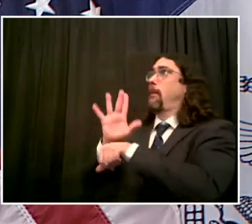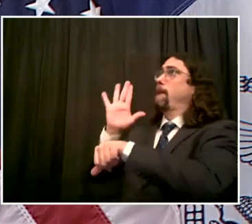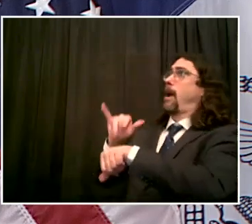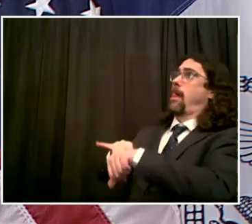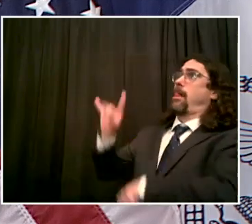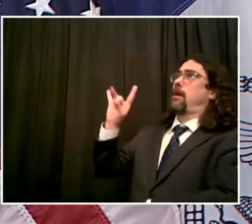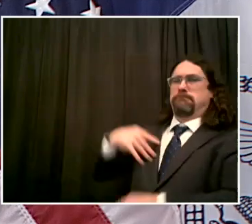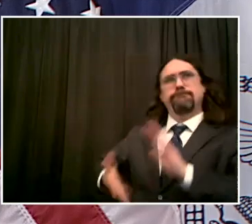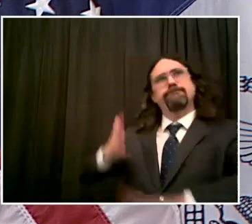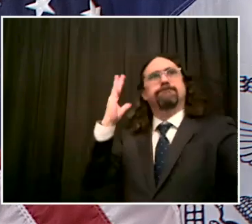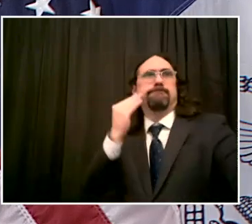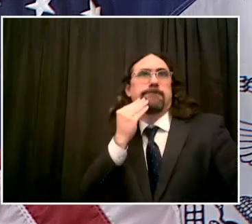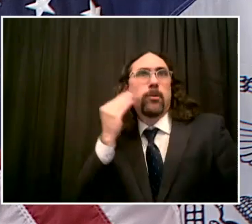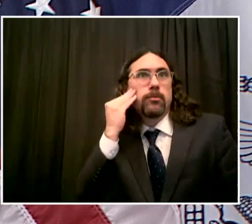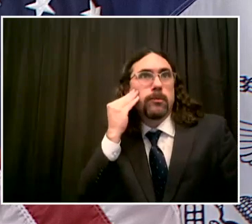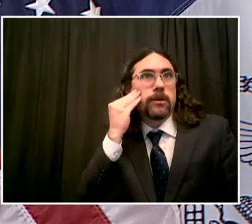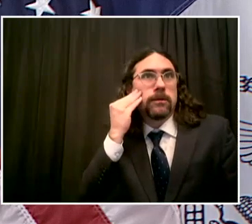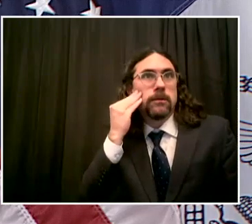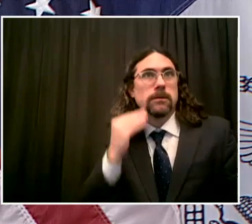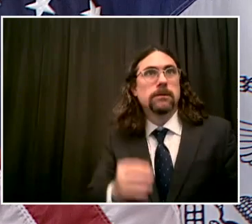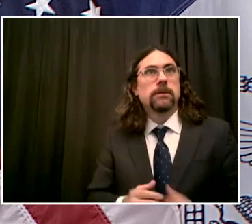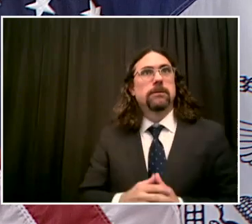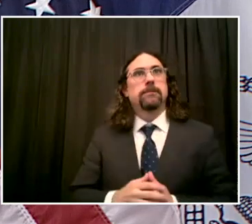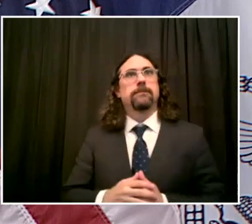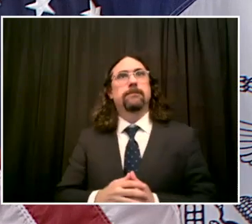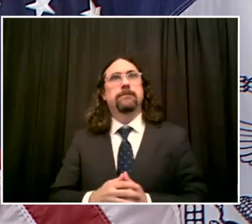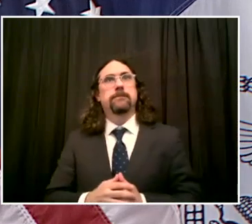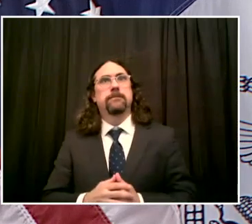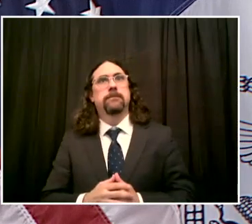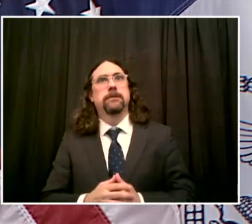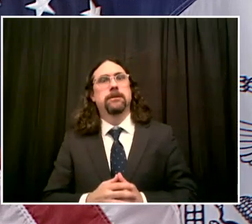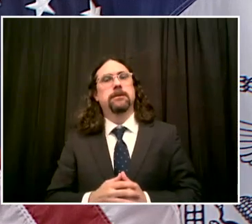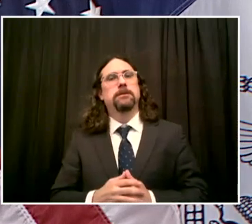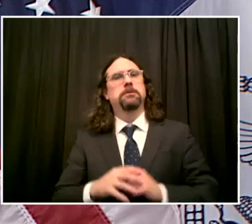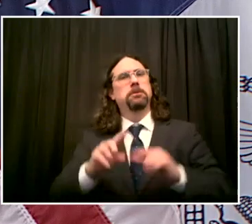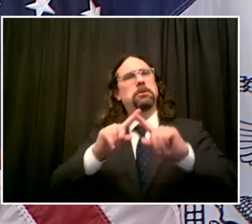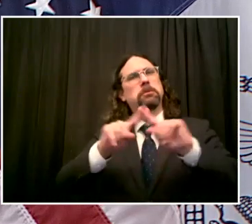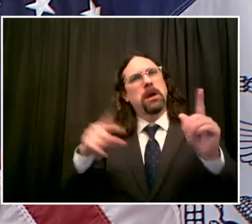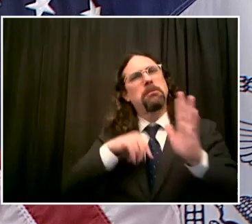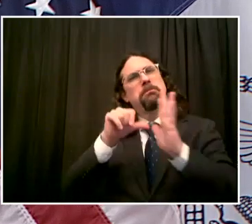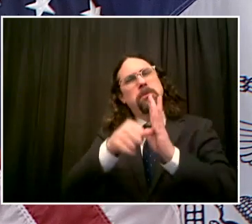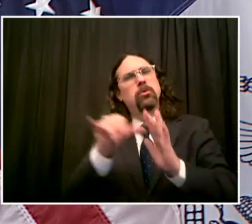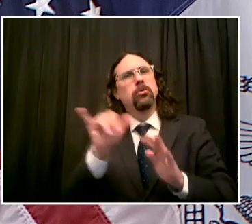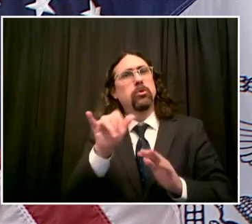THE CRFUE AWLNEO ISA REASON